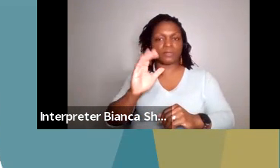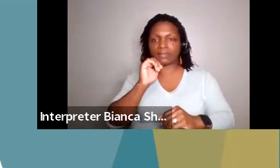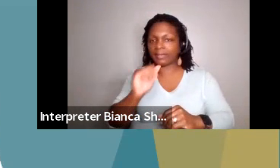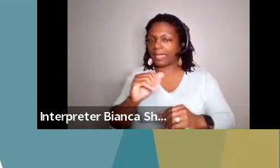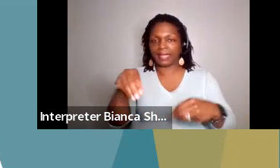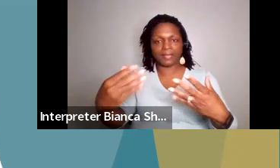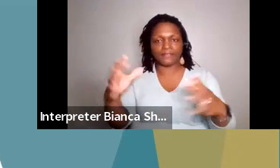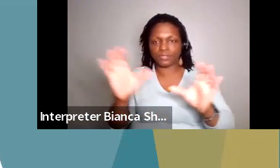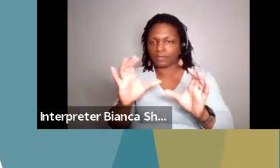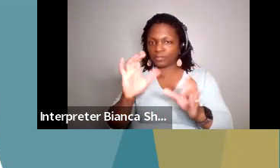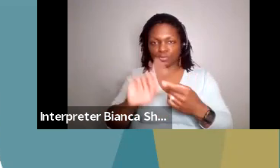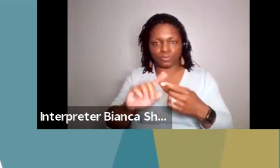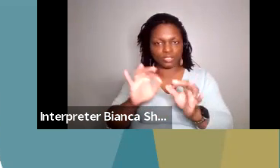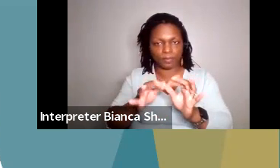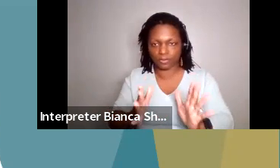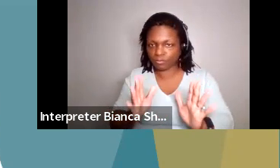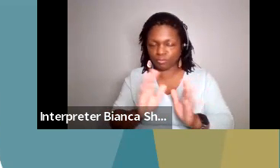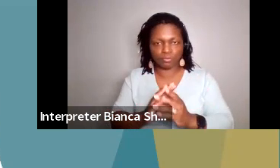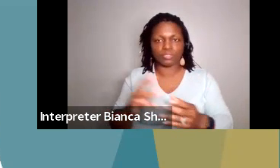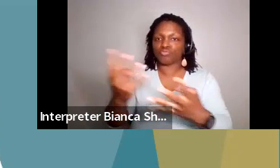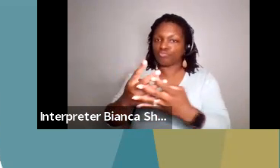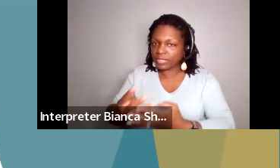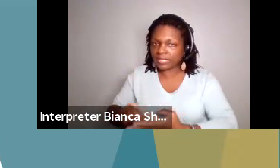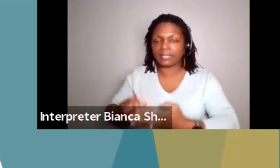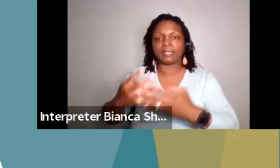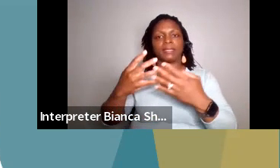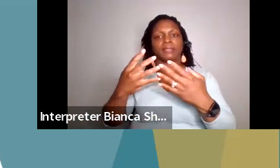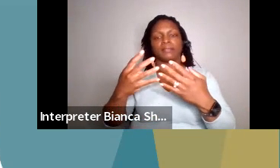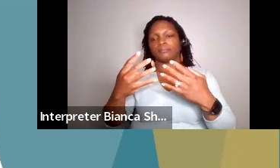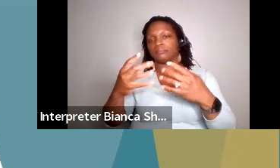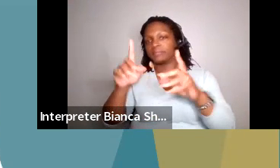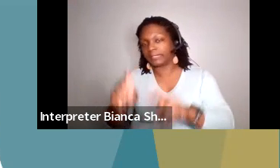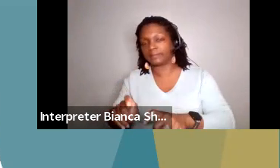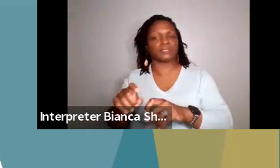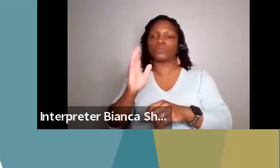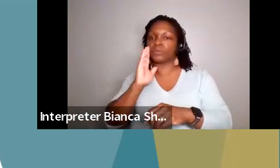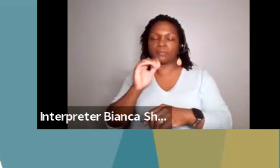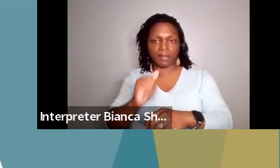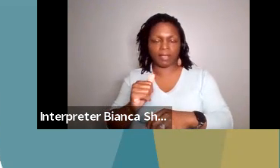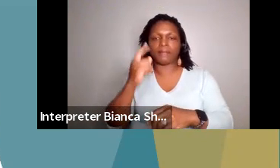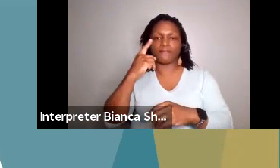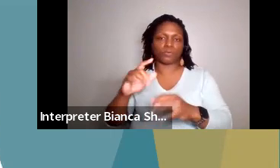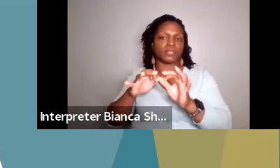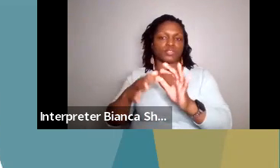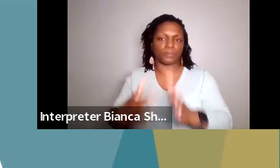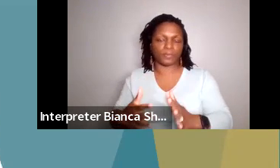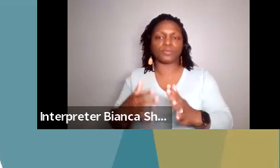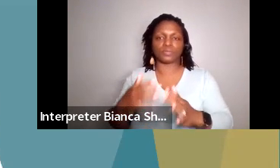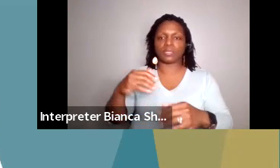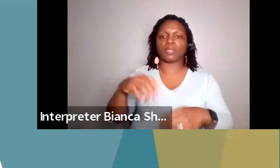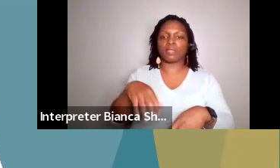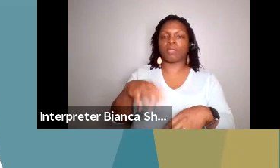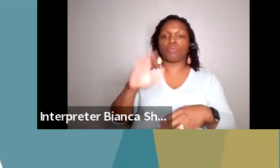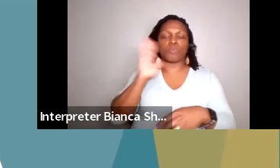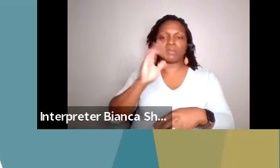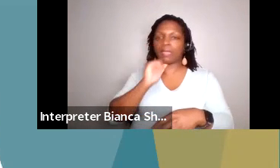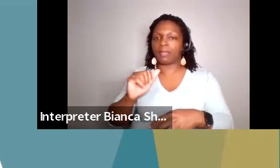Is not going to be certifying. interpreters so we're not actually doing the screening process in order to base that qualification or our our rate their qualification.